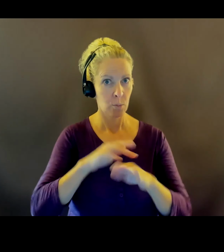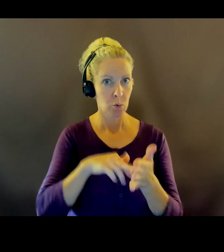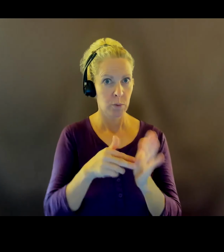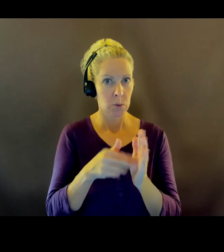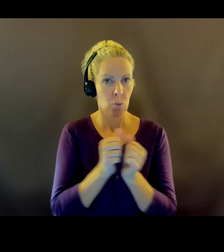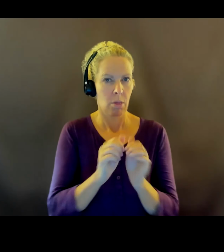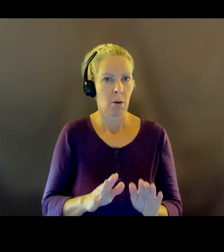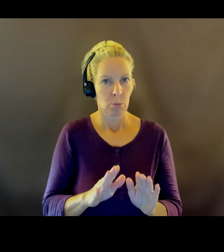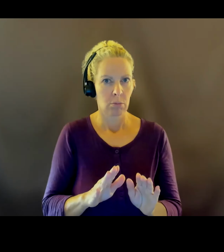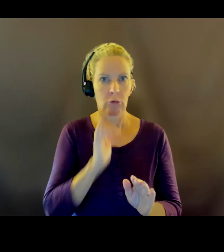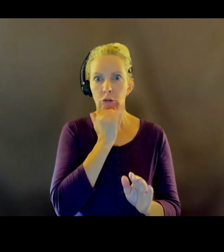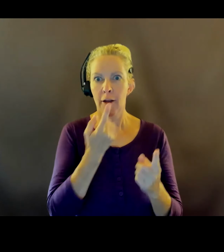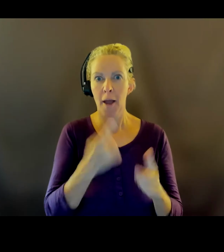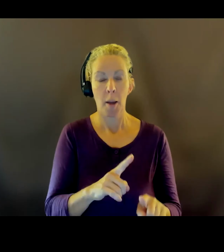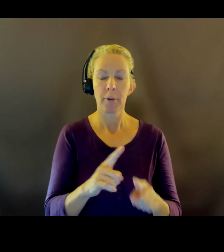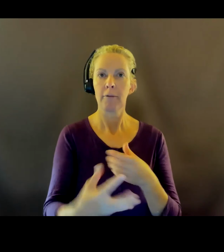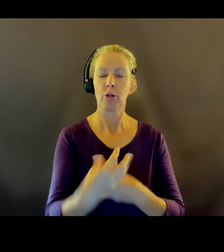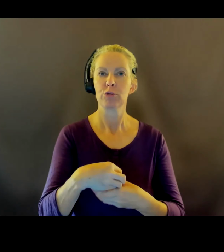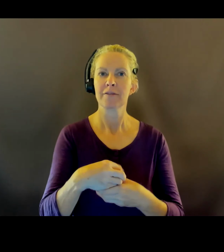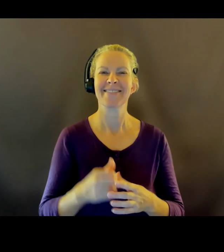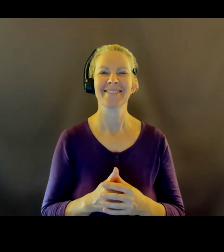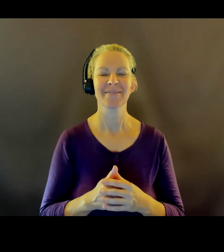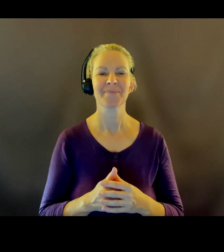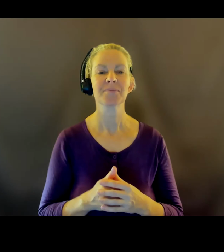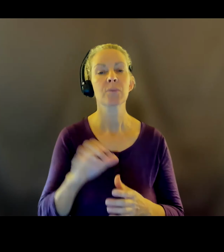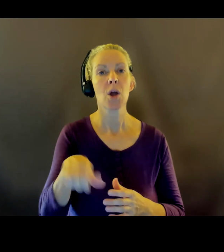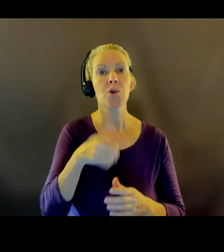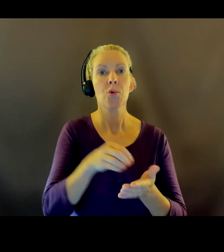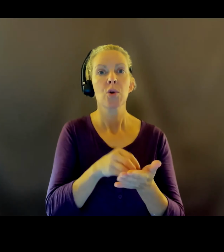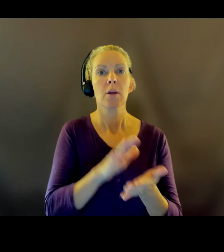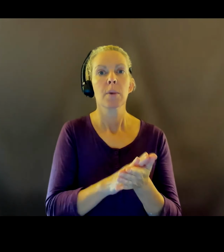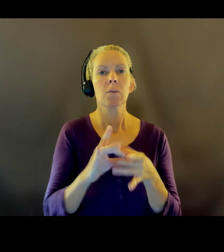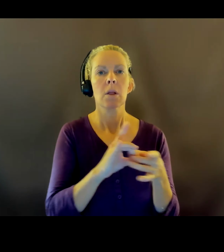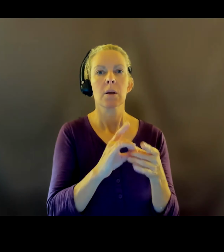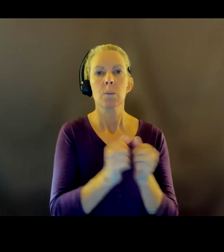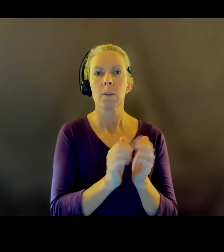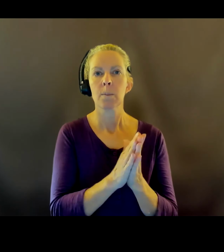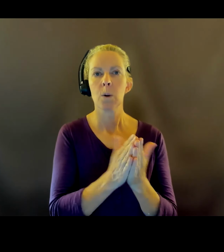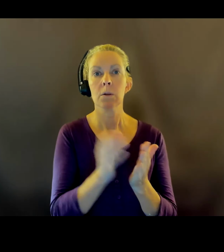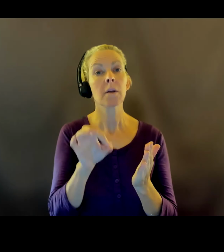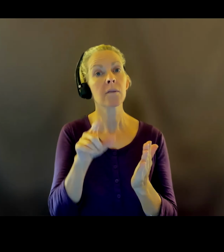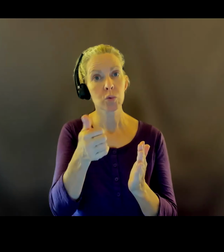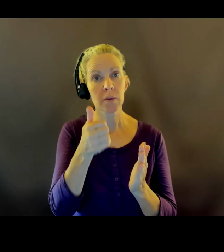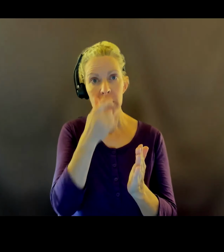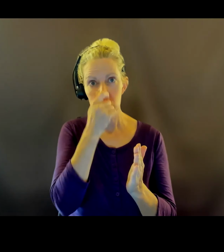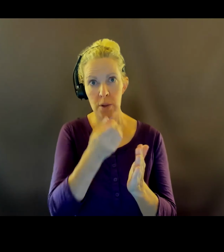Another one of those documents? Speaking to the book a little bit. If you're interested in getting that book, you will find a link in there as well.